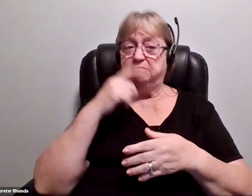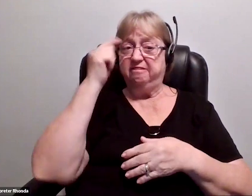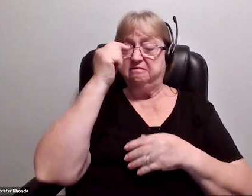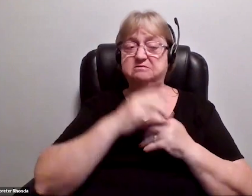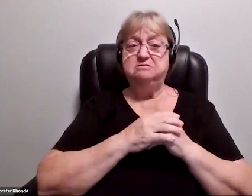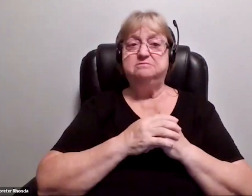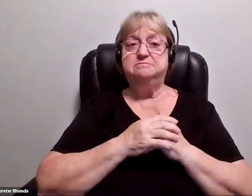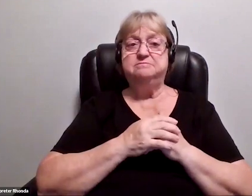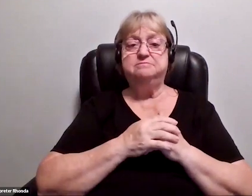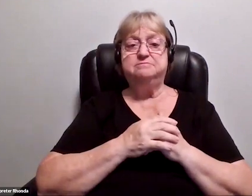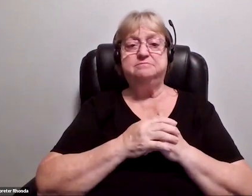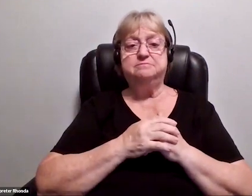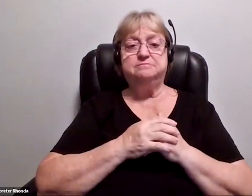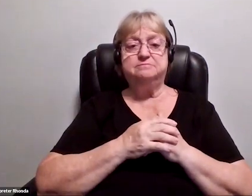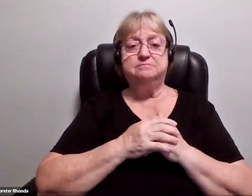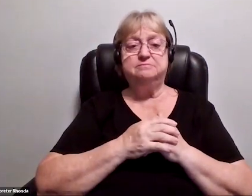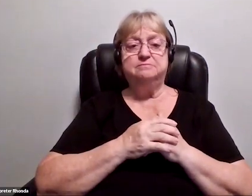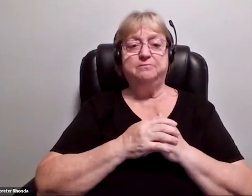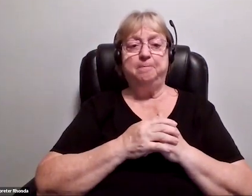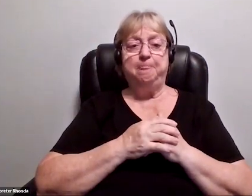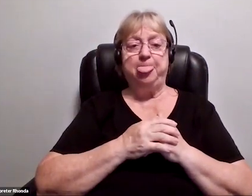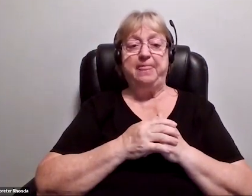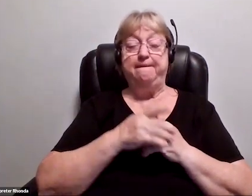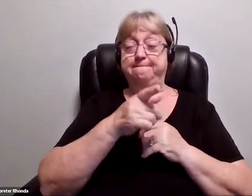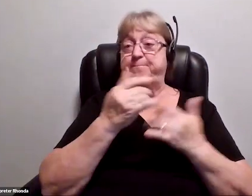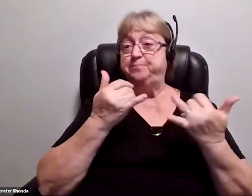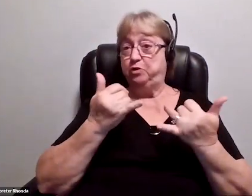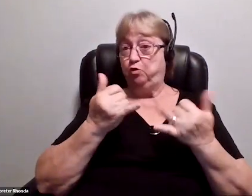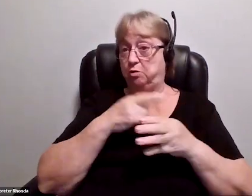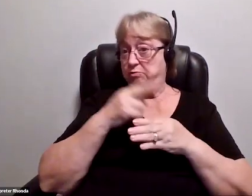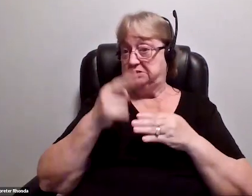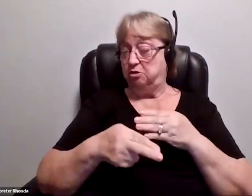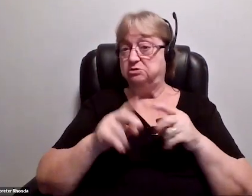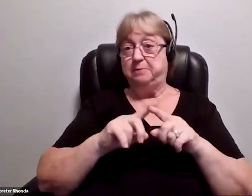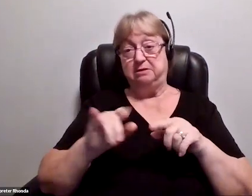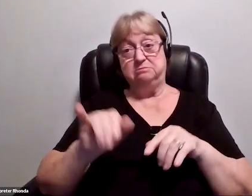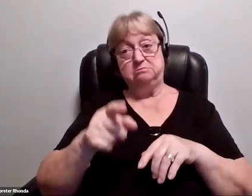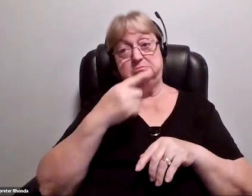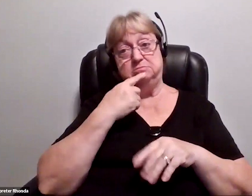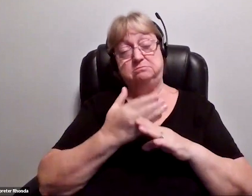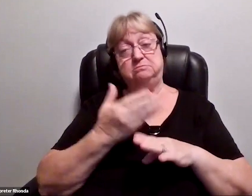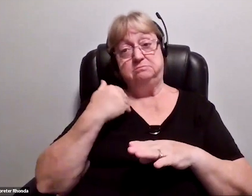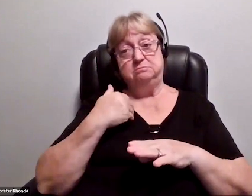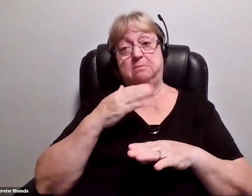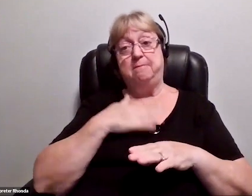This is the current results that I have, but as I mentioned, my thesis is still on progress.